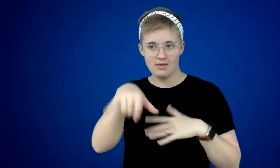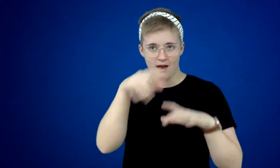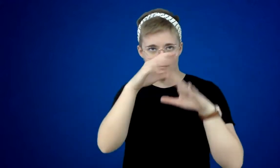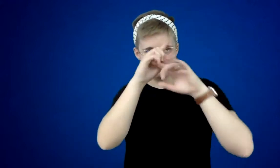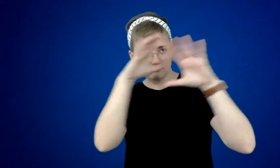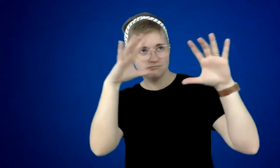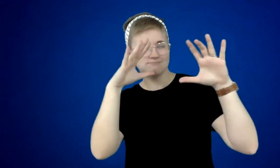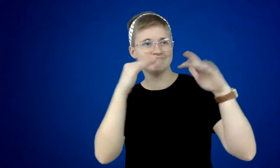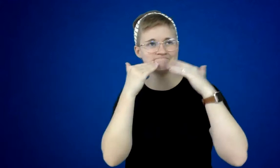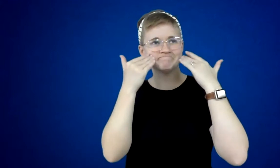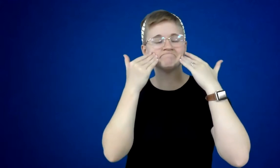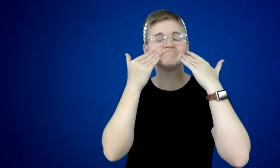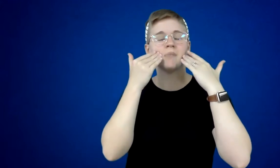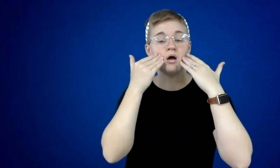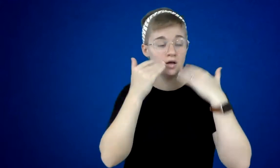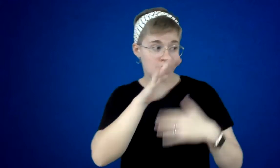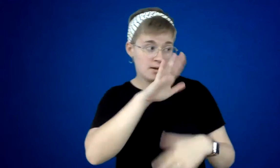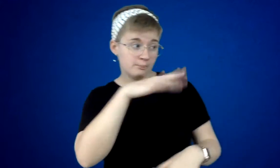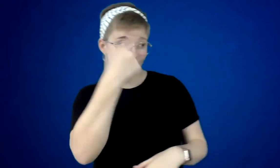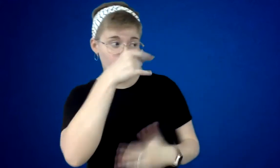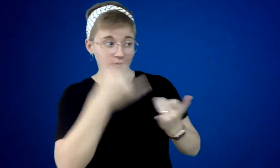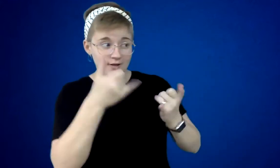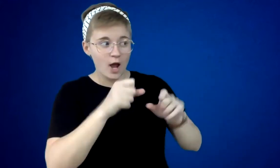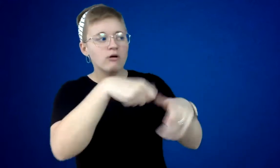“In the meantime, you can help me out around here,” his father said.